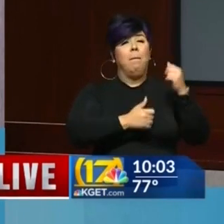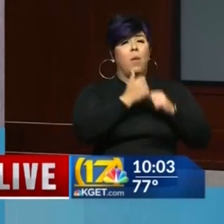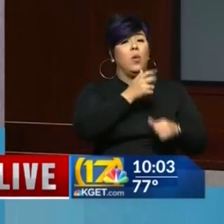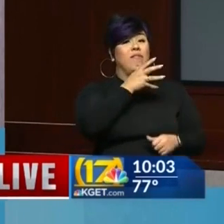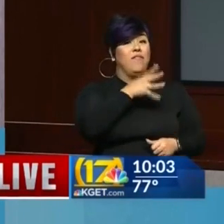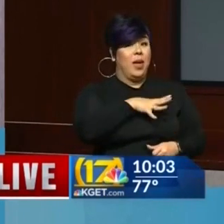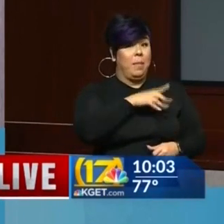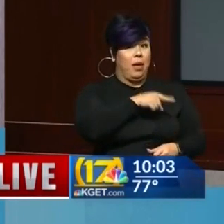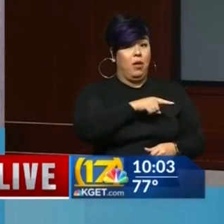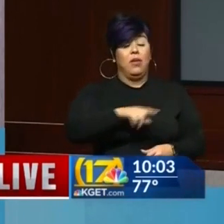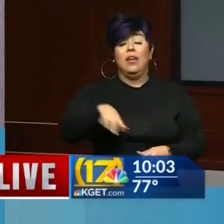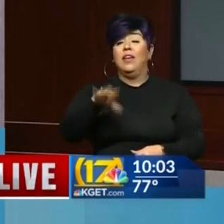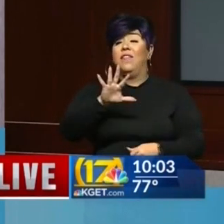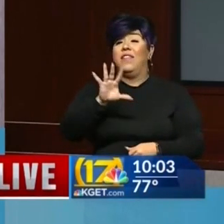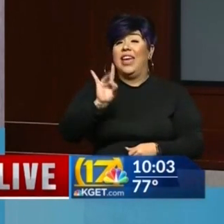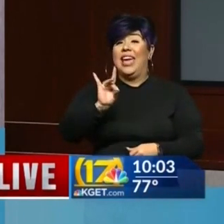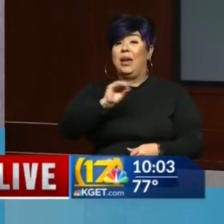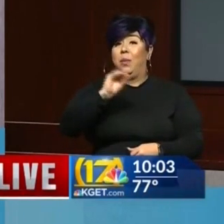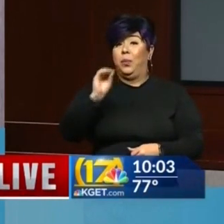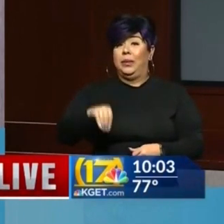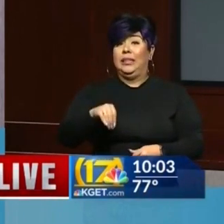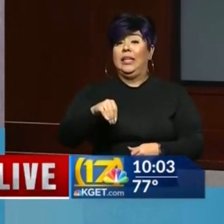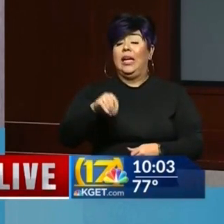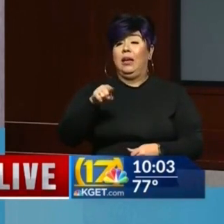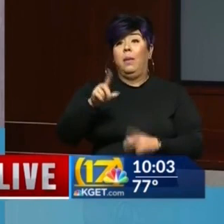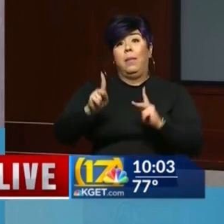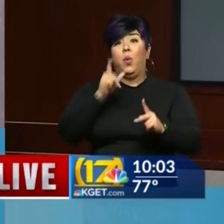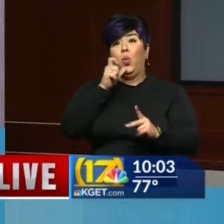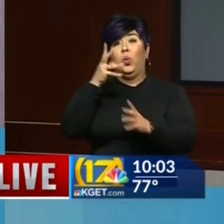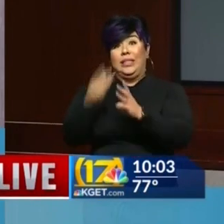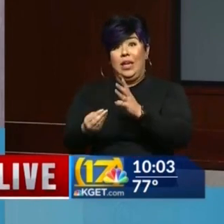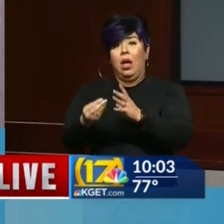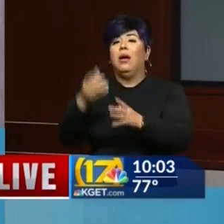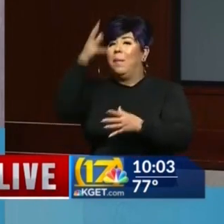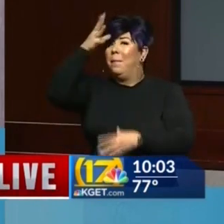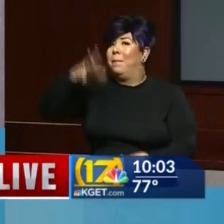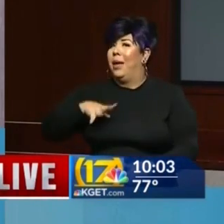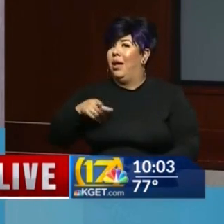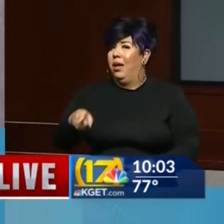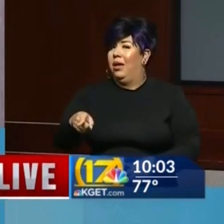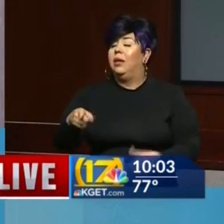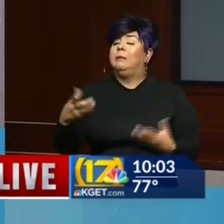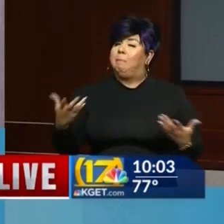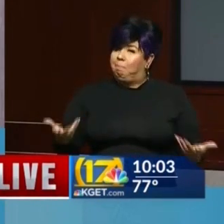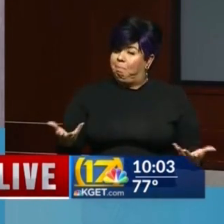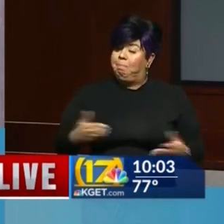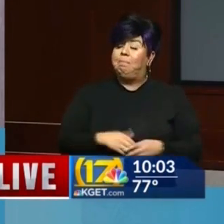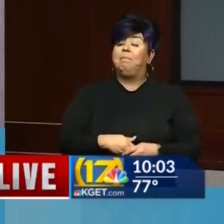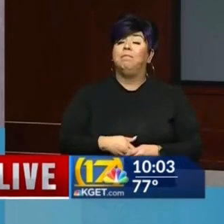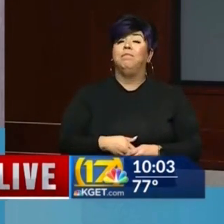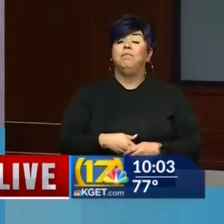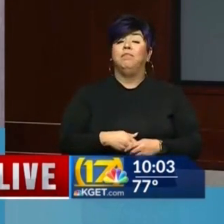STATISTICS TICK TO NOTE THAT WHILE 52.2 ON PERCENT OF